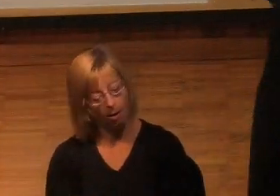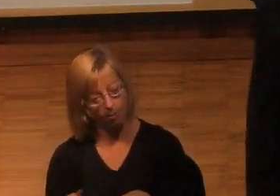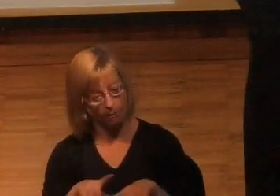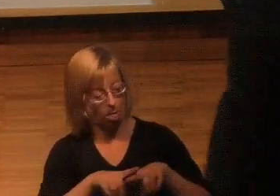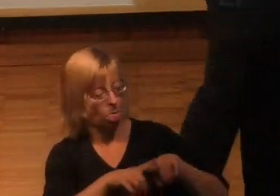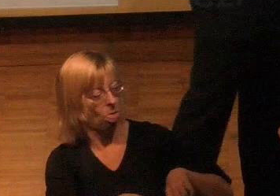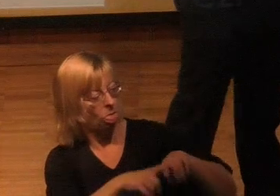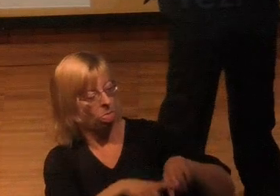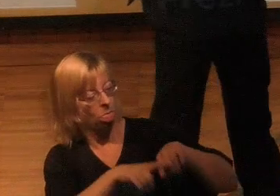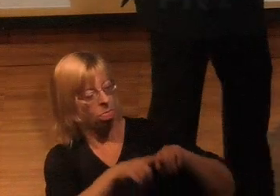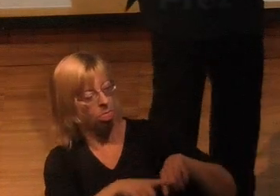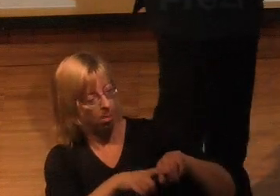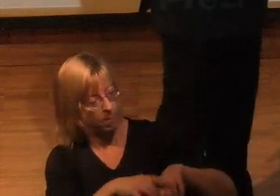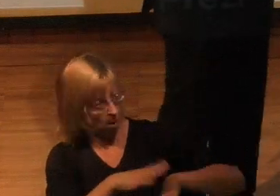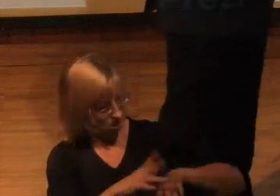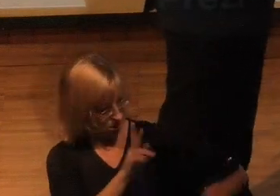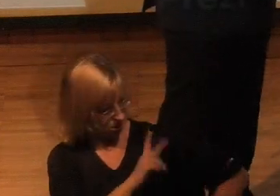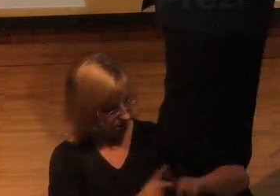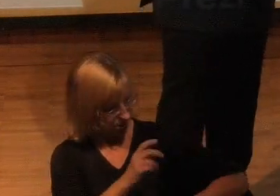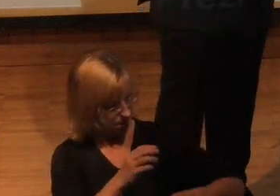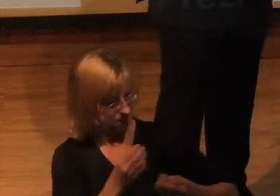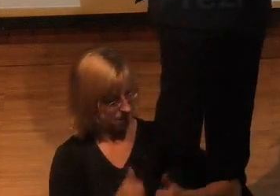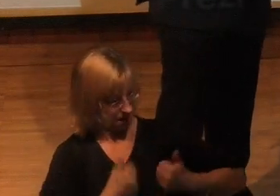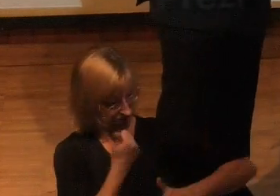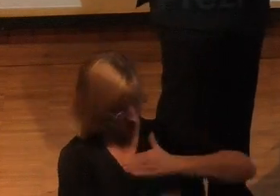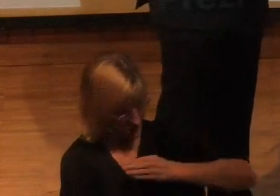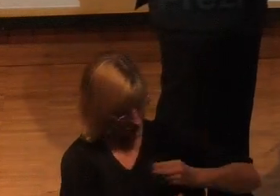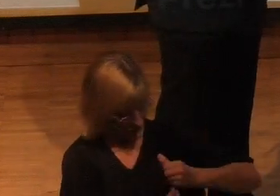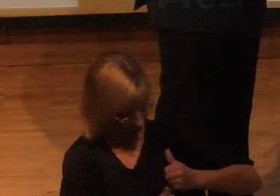on the people that lived under the earth to survive.